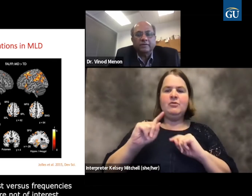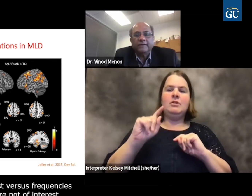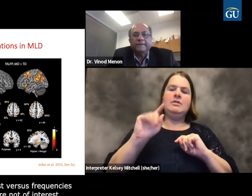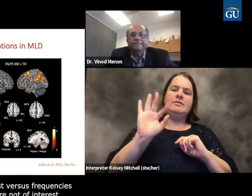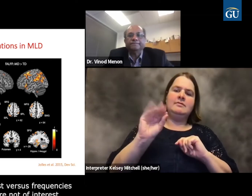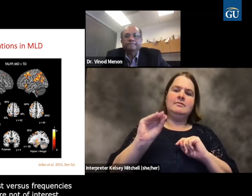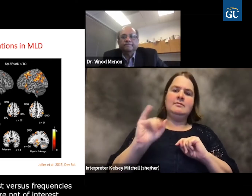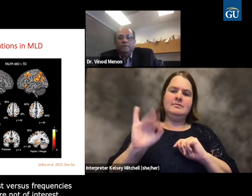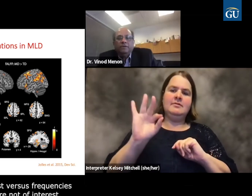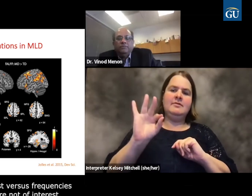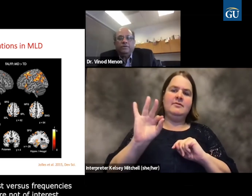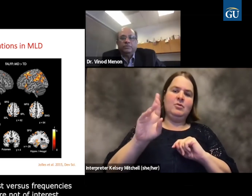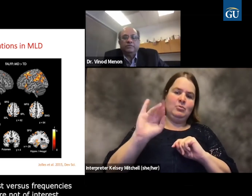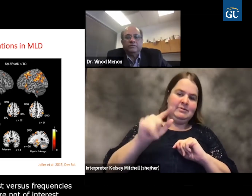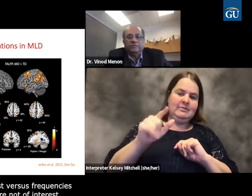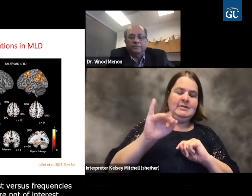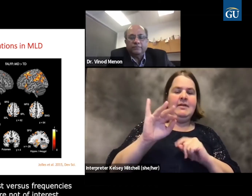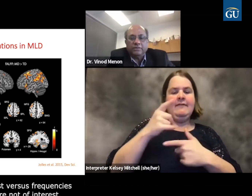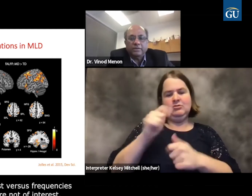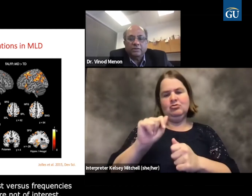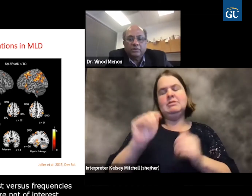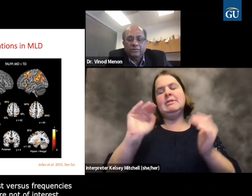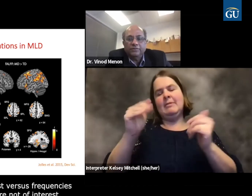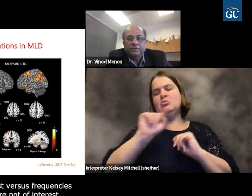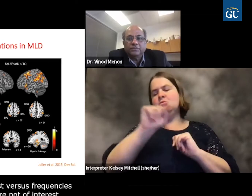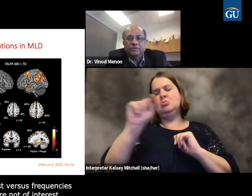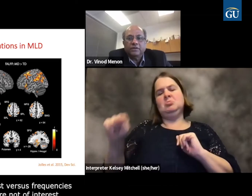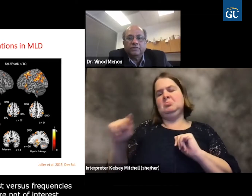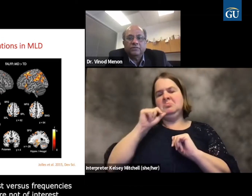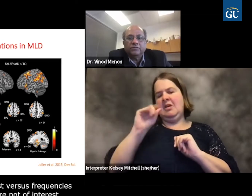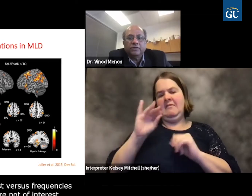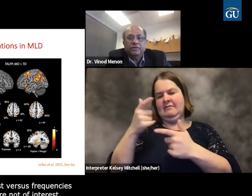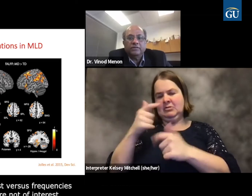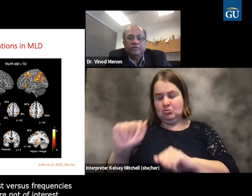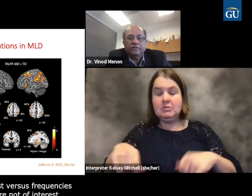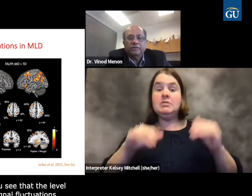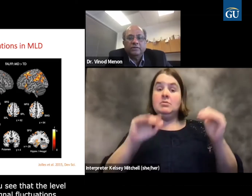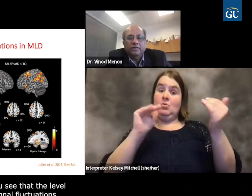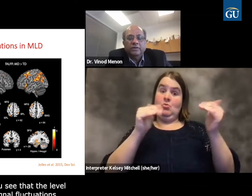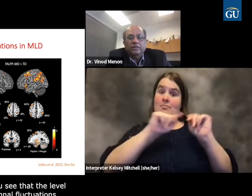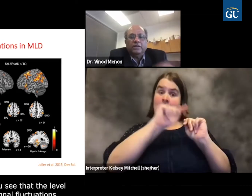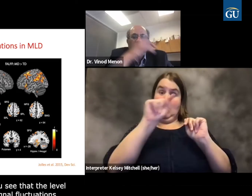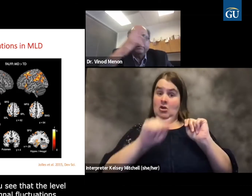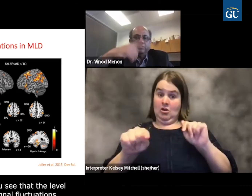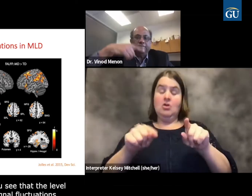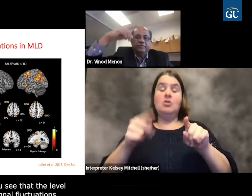interest versus um frequencies of that are not of interest